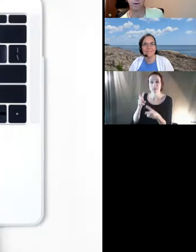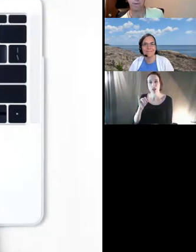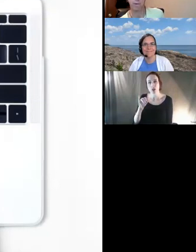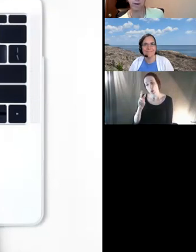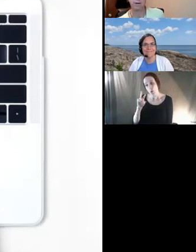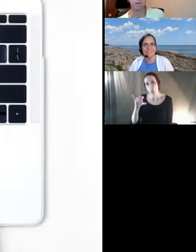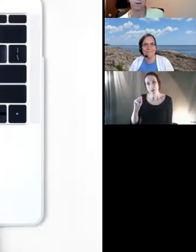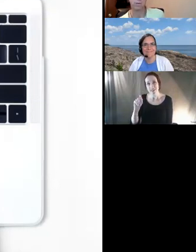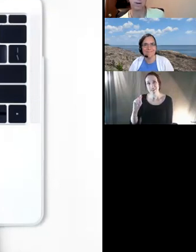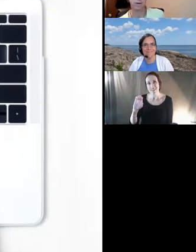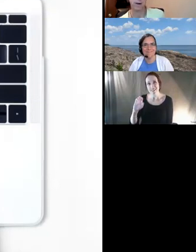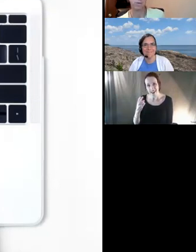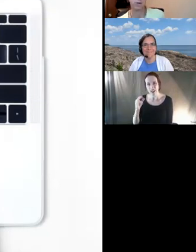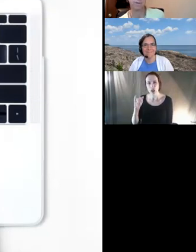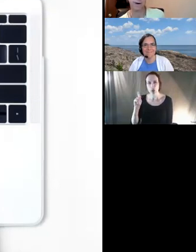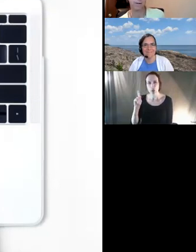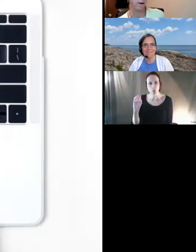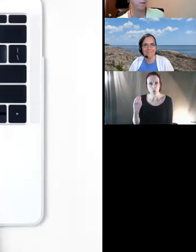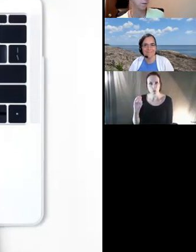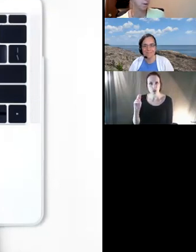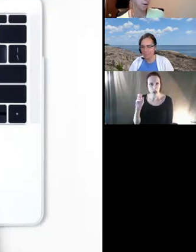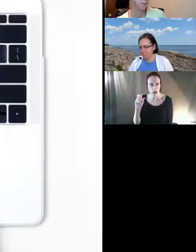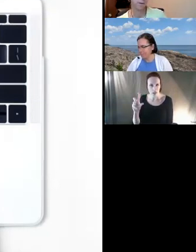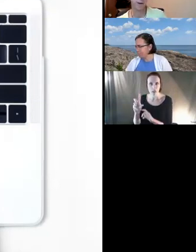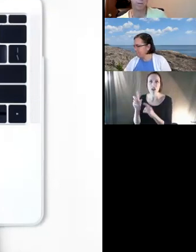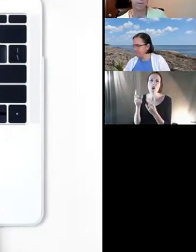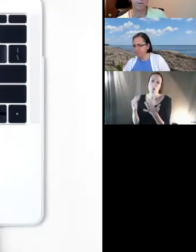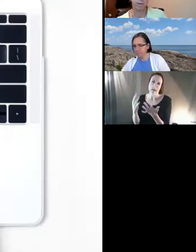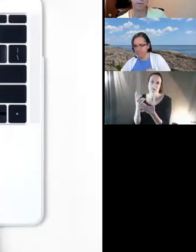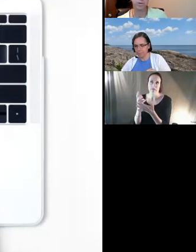Give it about a couple weeks as we get the captioning finalized, but then it will be available